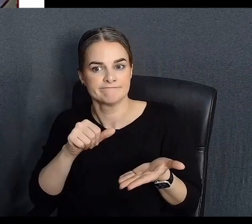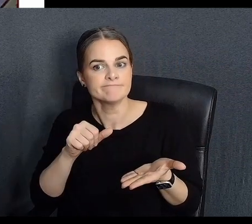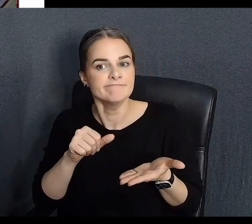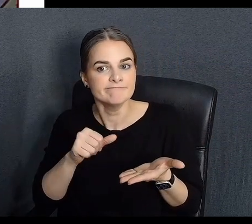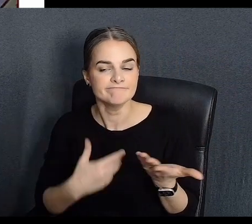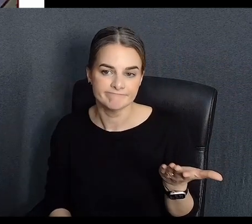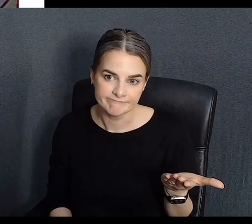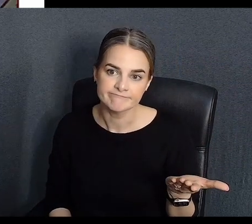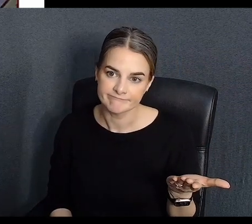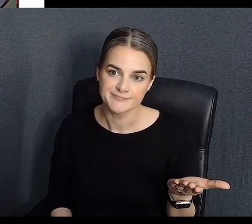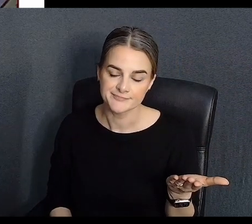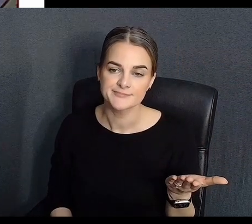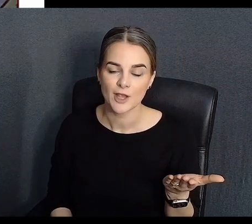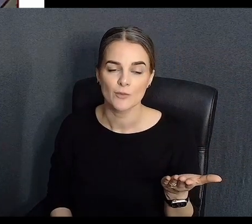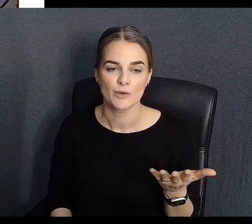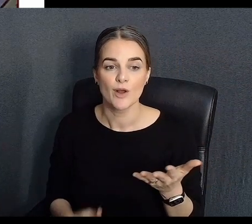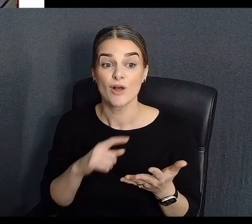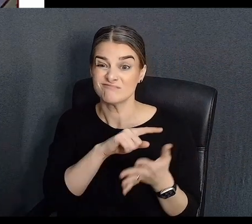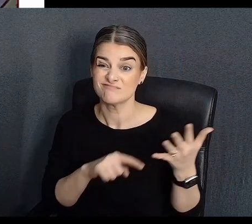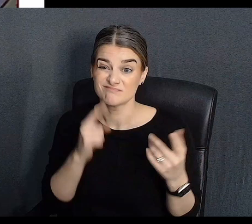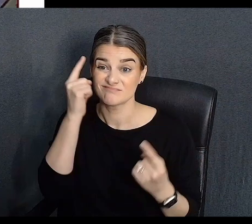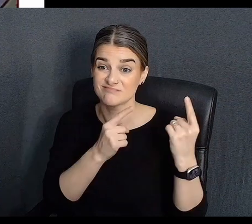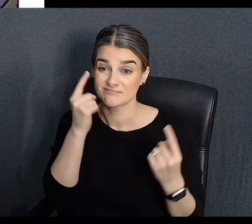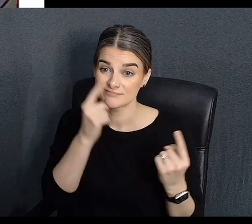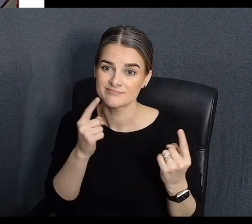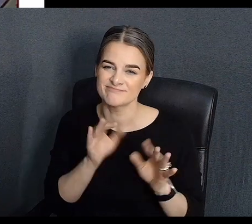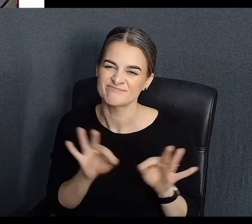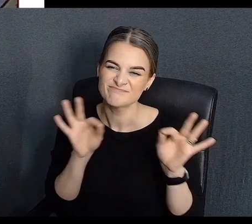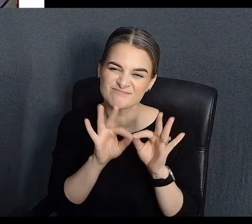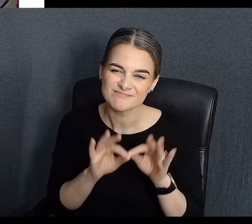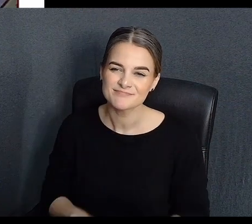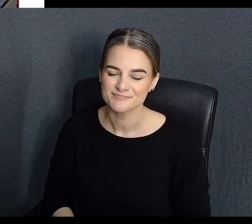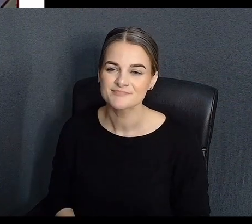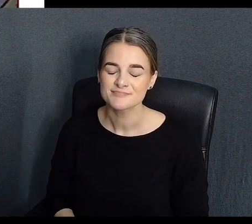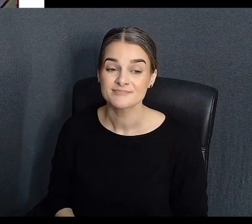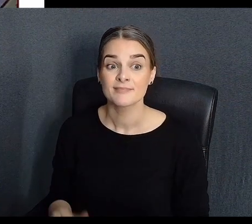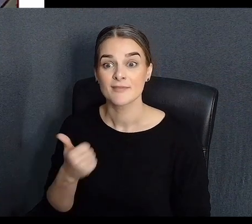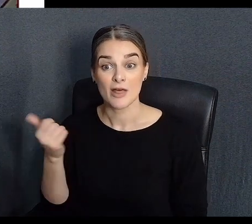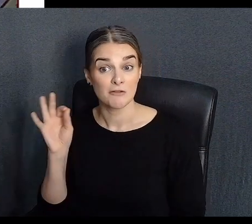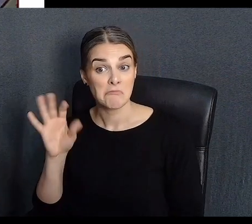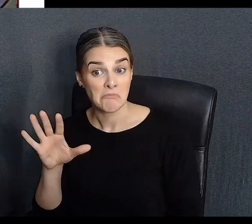So those are, again, things to consider. Another thing as well is that some waivers might have a lifetime cap.